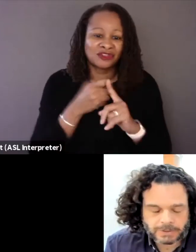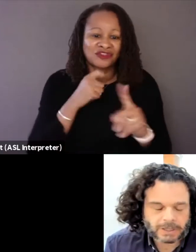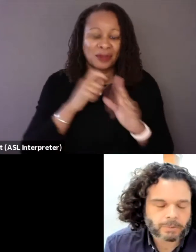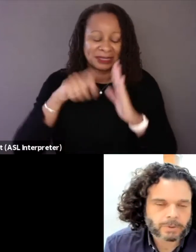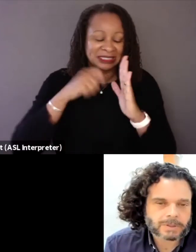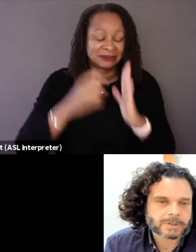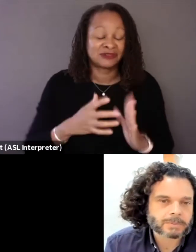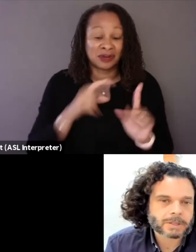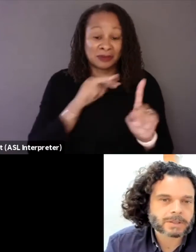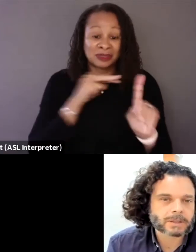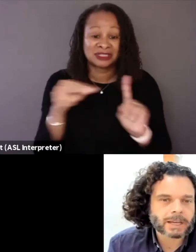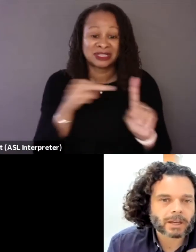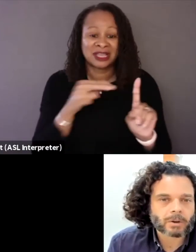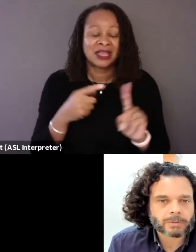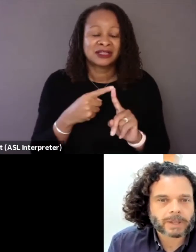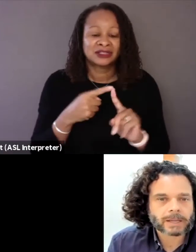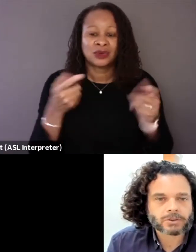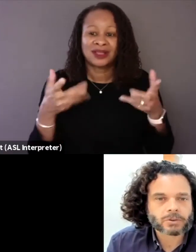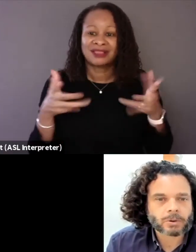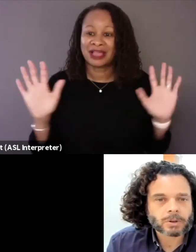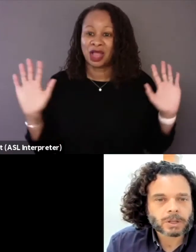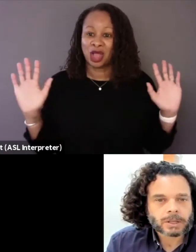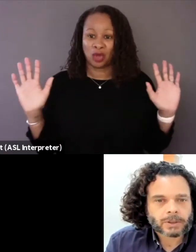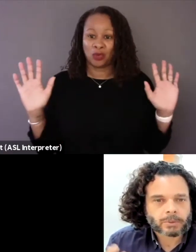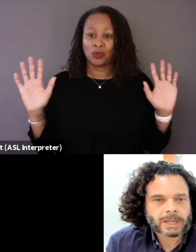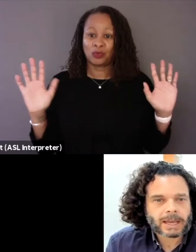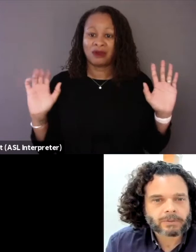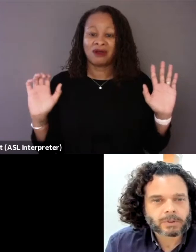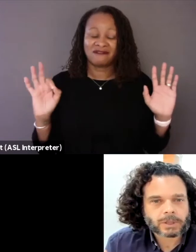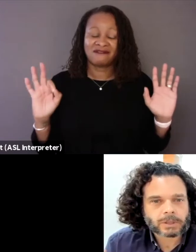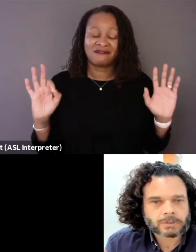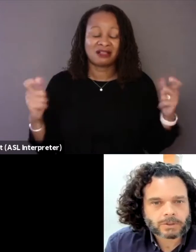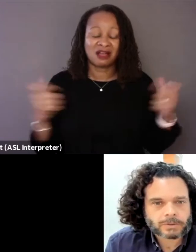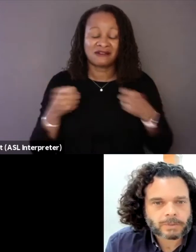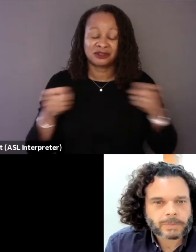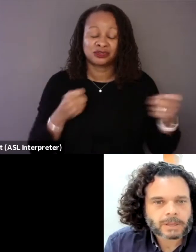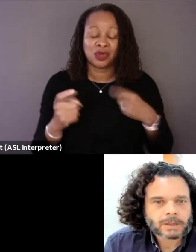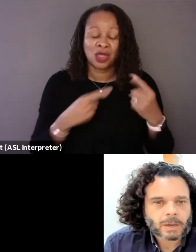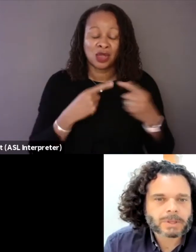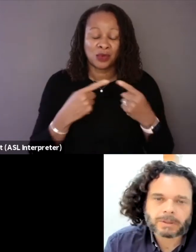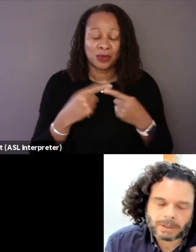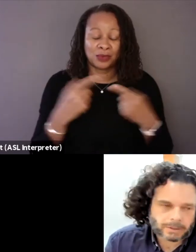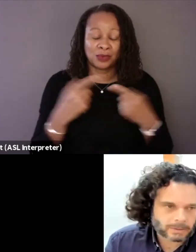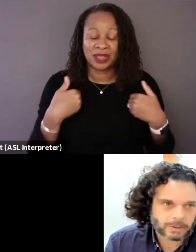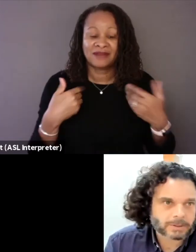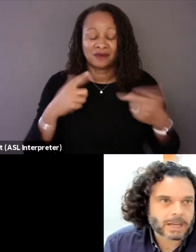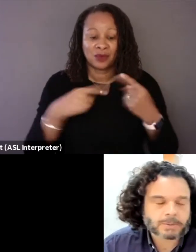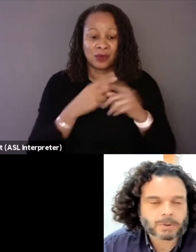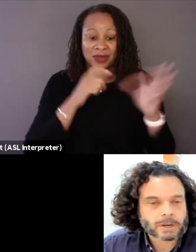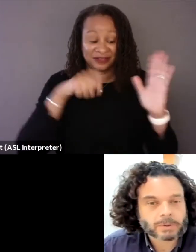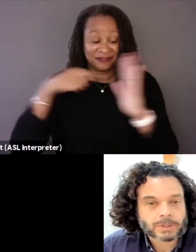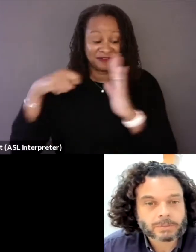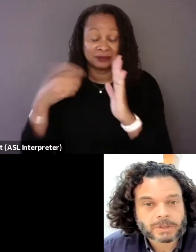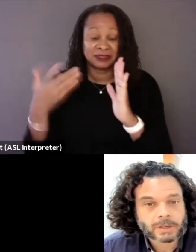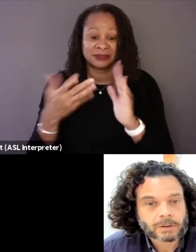standpoint to sometimes to let go of that control that we have when we shoot something. I mean, there were times where I wish I was there.